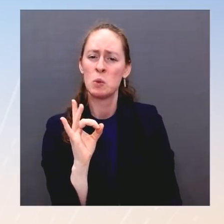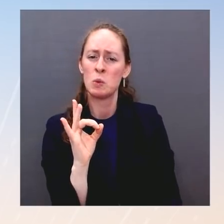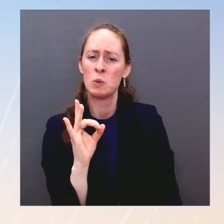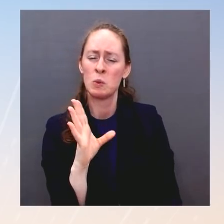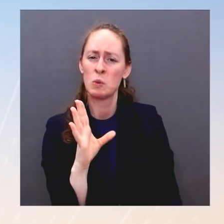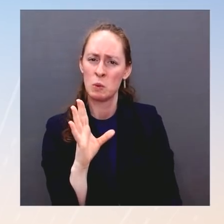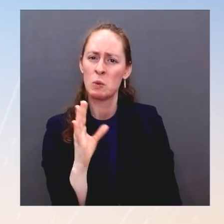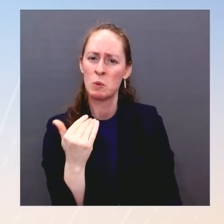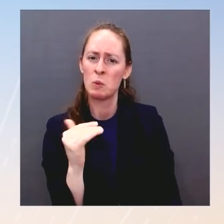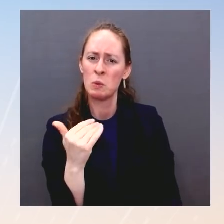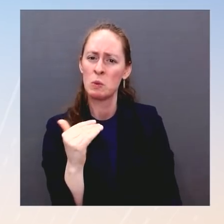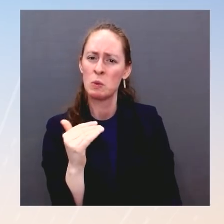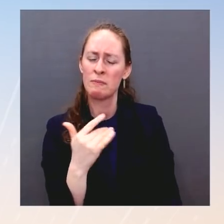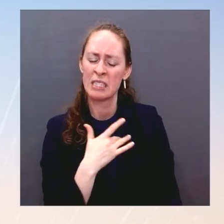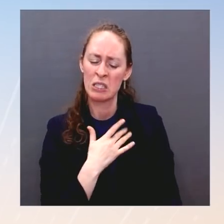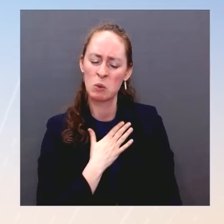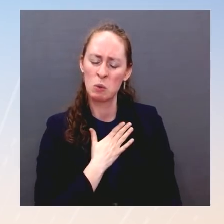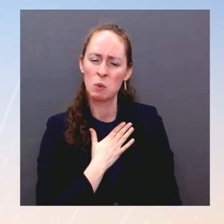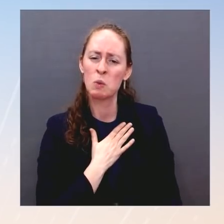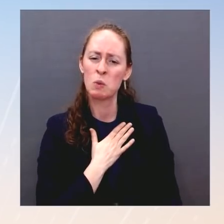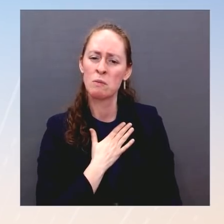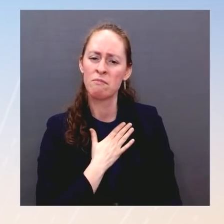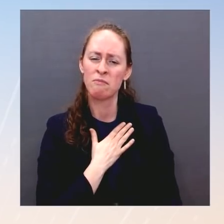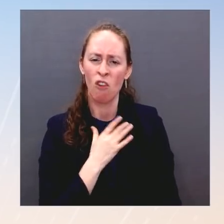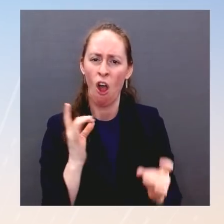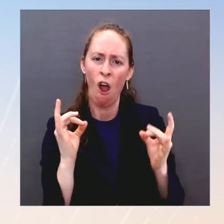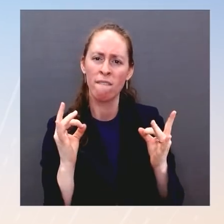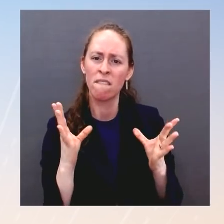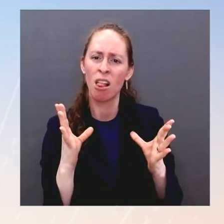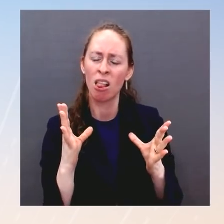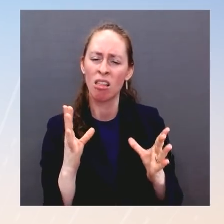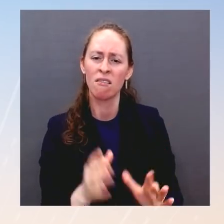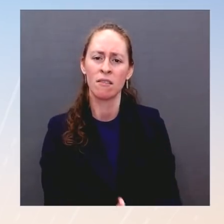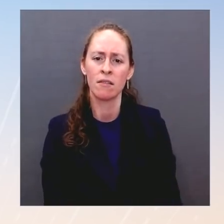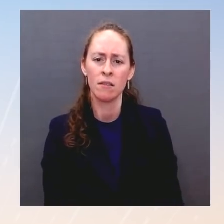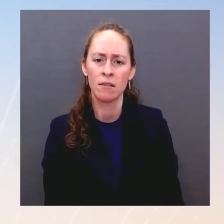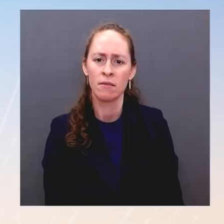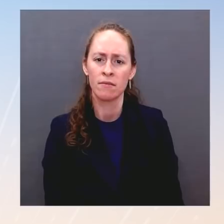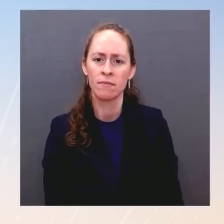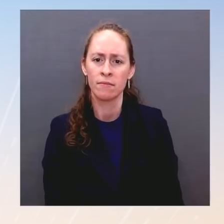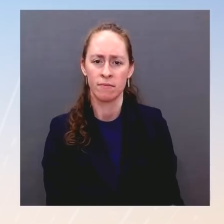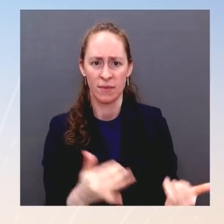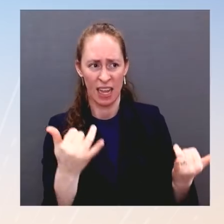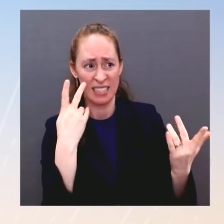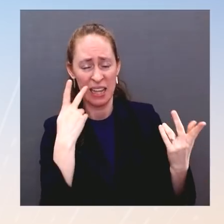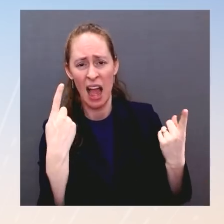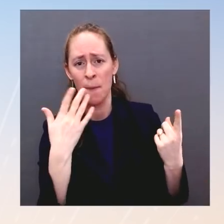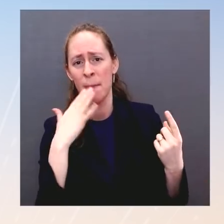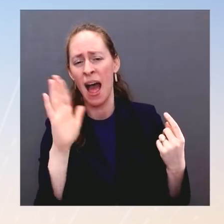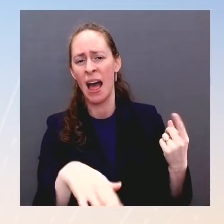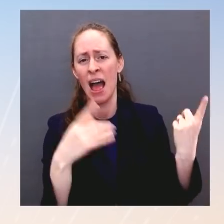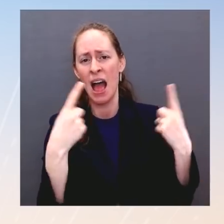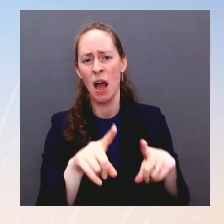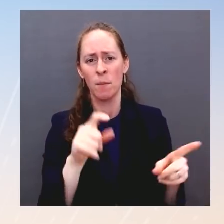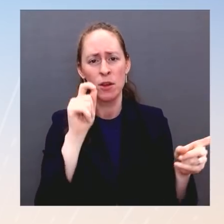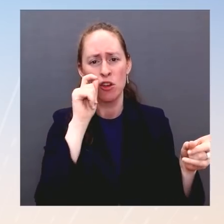happen in Ukraine, in a sovereign country that is -- is having its right to exist threatened by Russia --